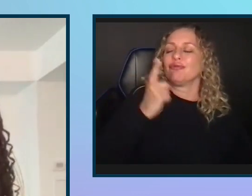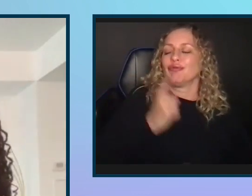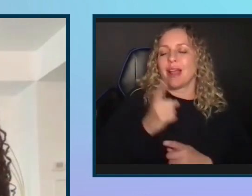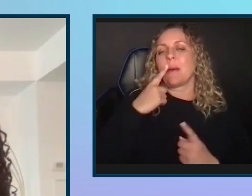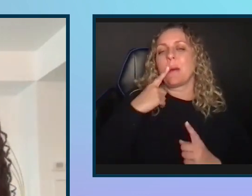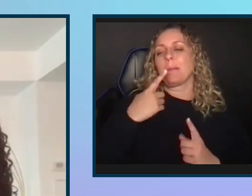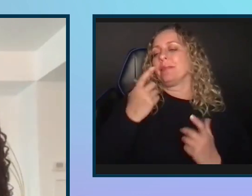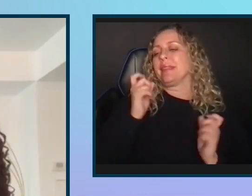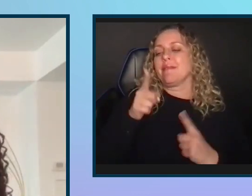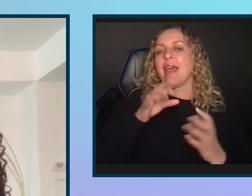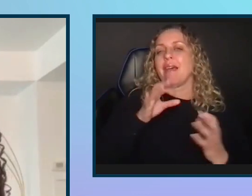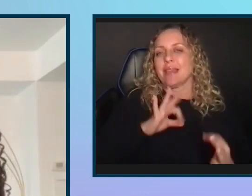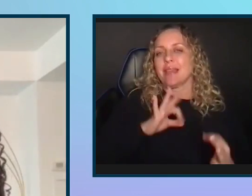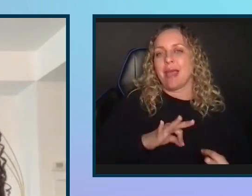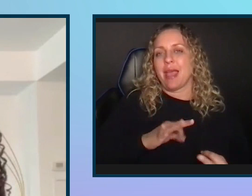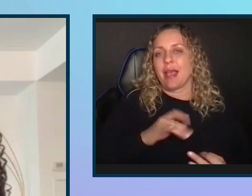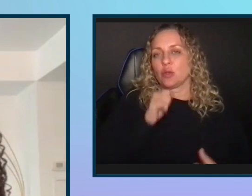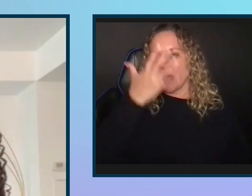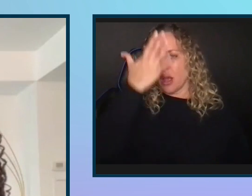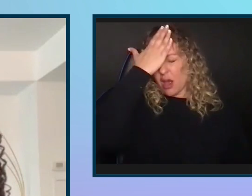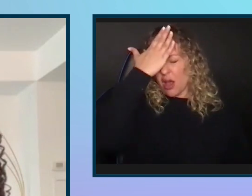when they do something wrong. That's a great point.